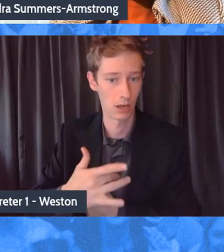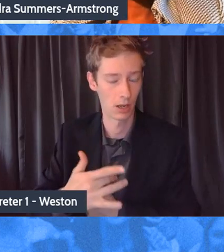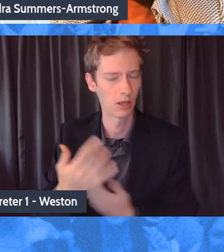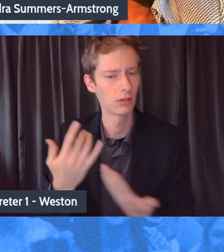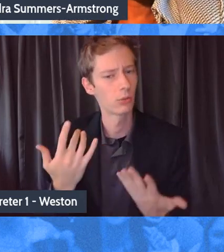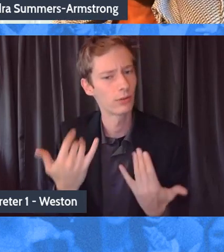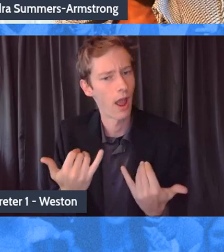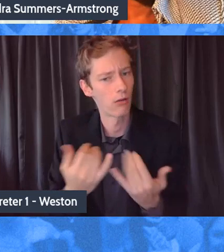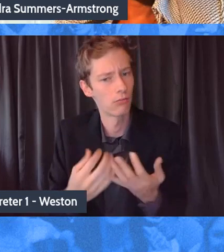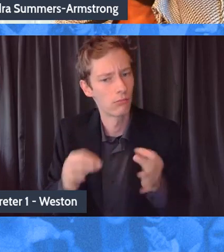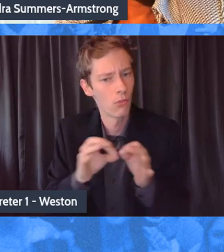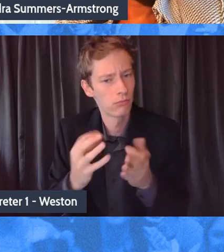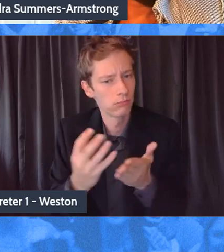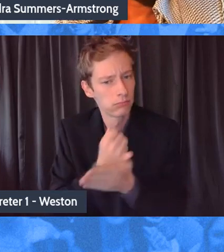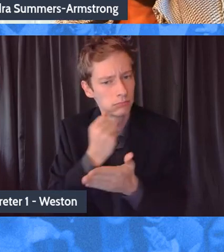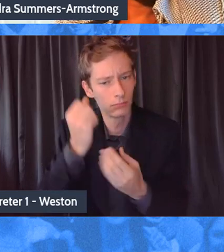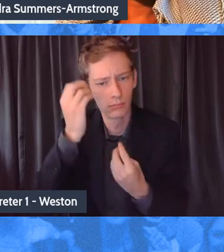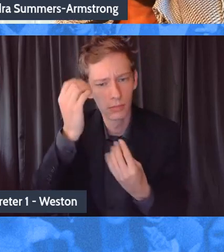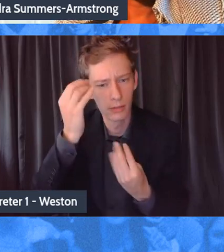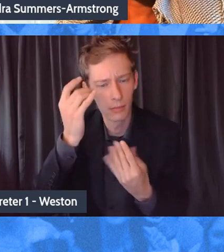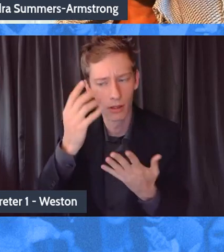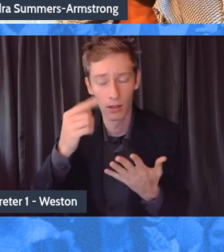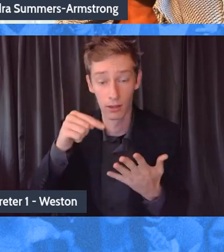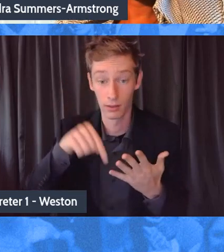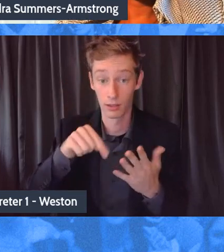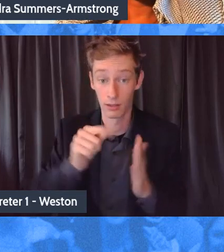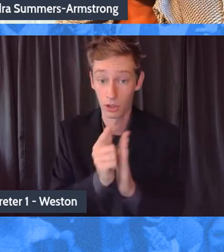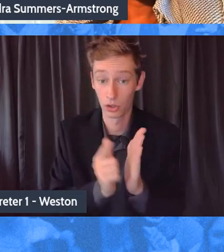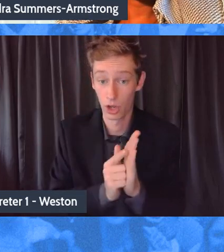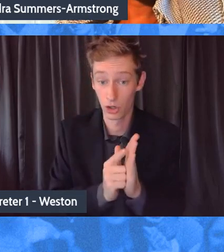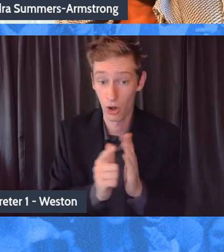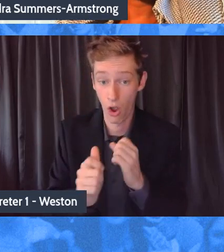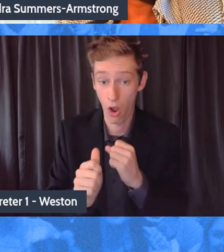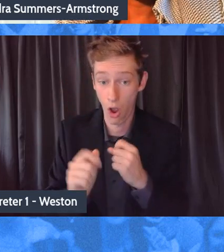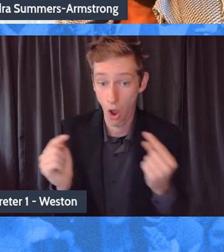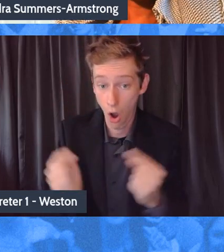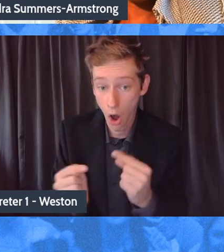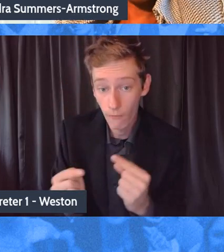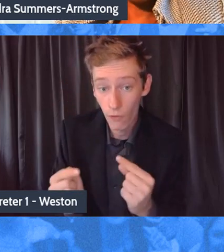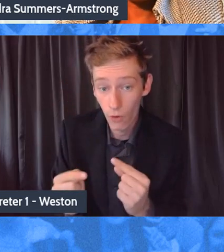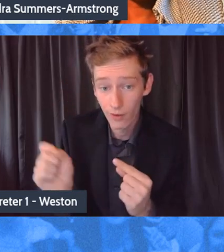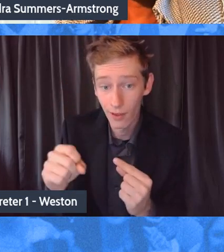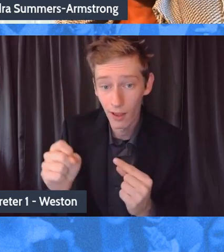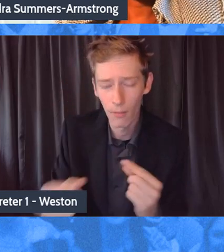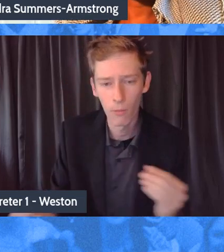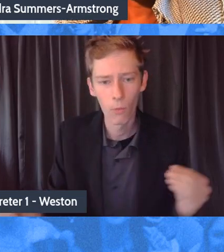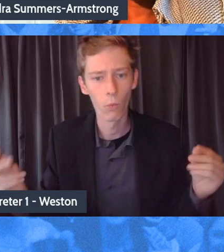is not only are these pieces of legislation harmful, they're even more harmful when you start looking at the margins of folks